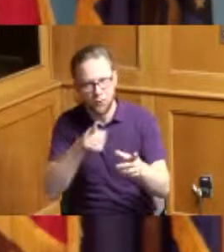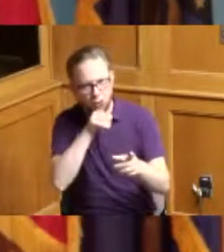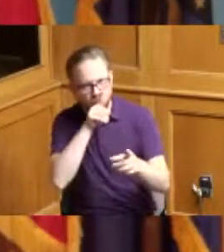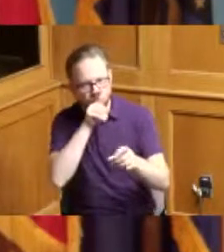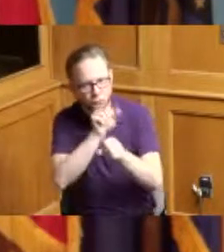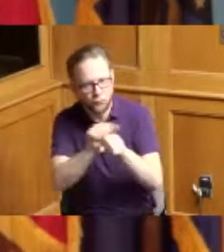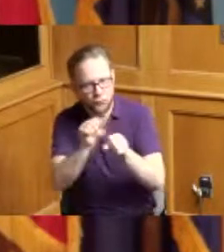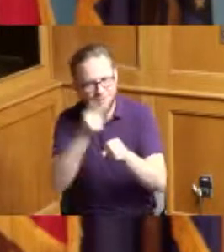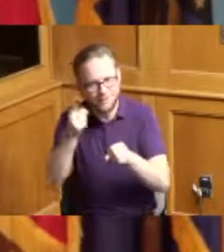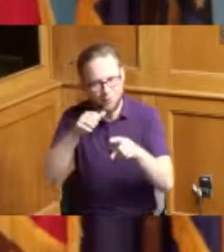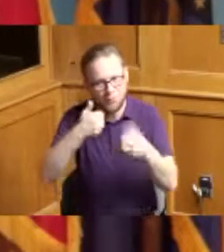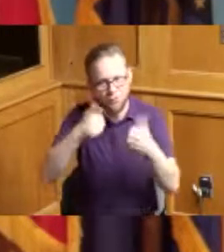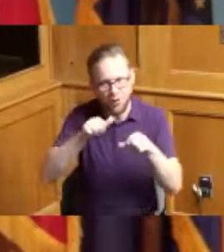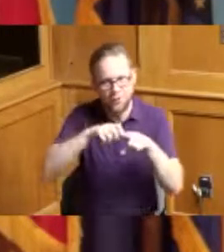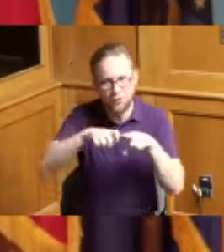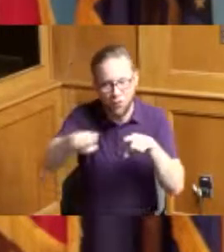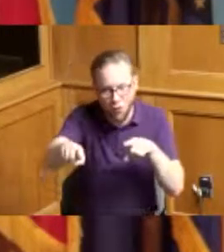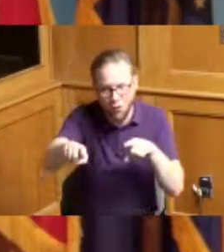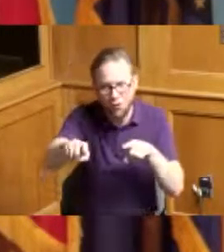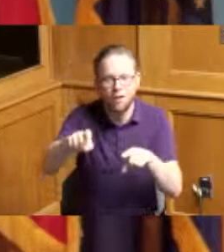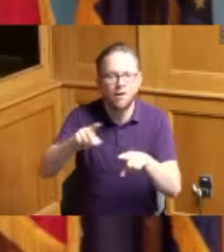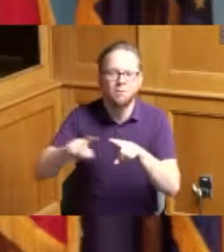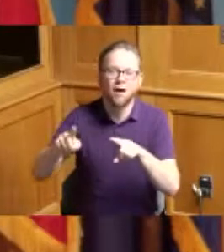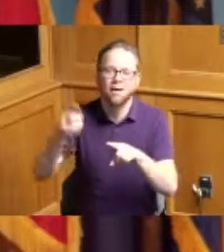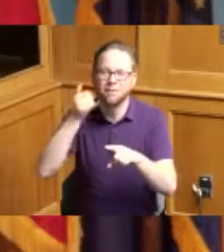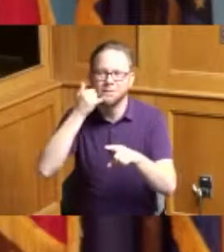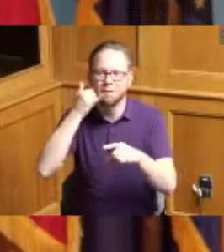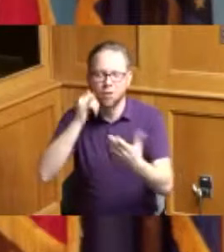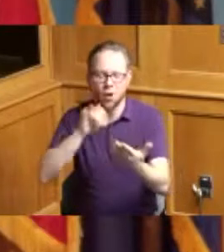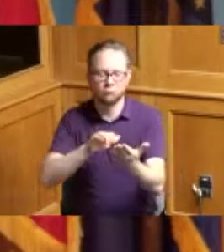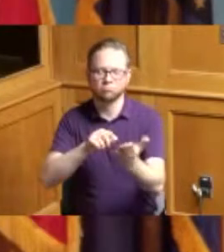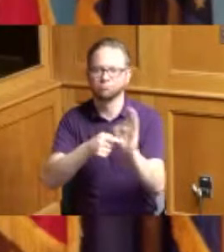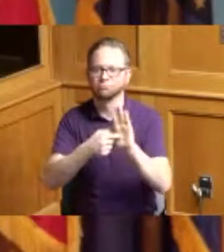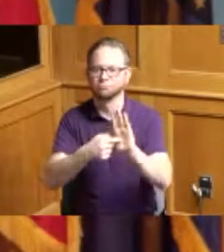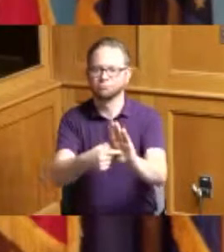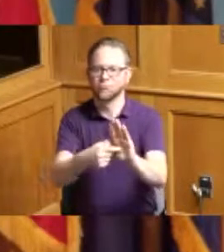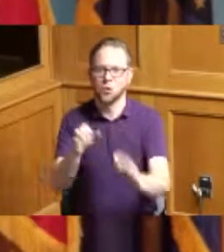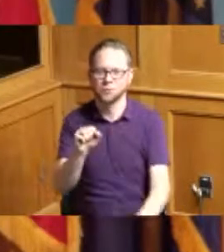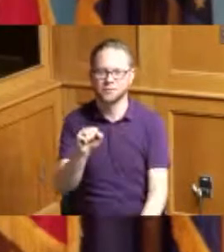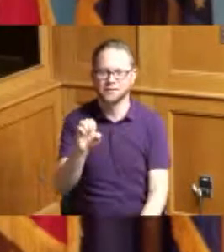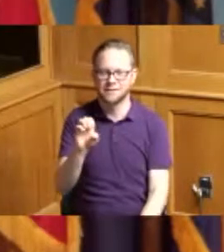them and they said oh it must have been that scam that popped up so if we could get that that might